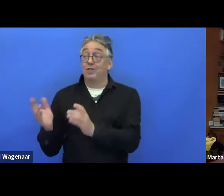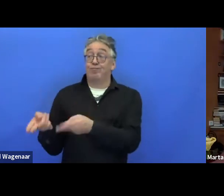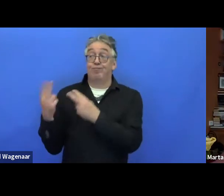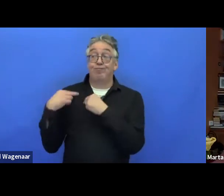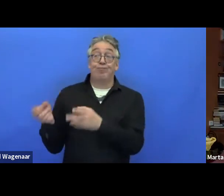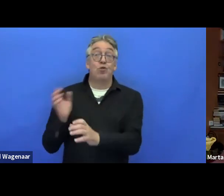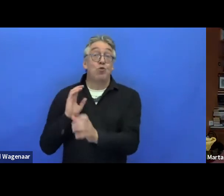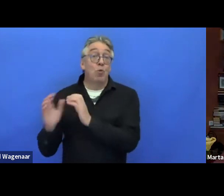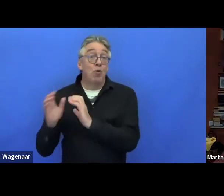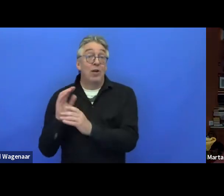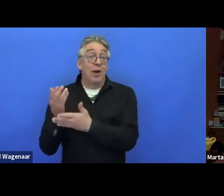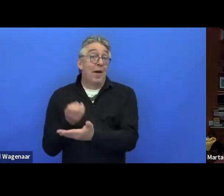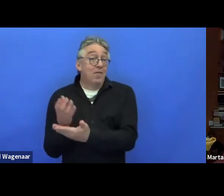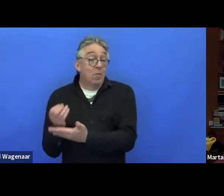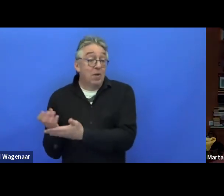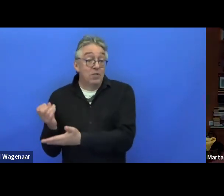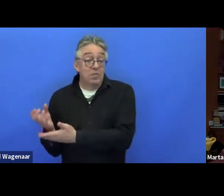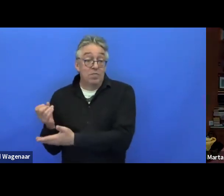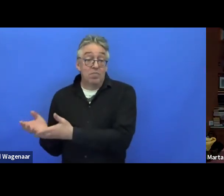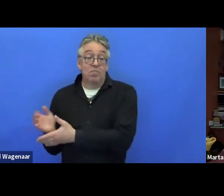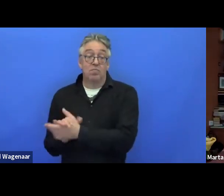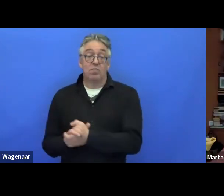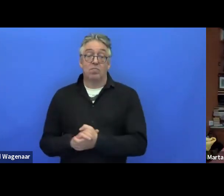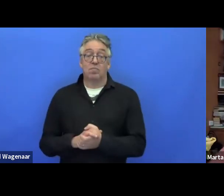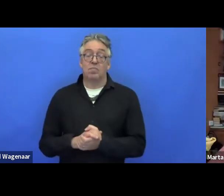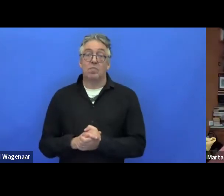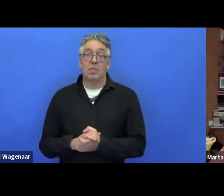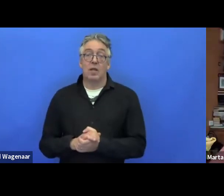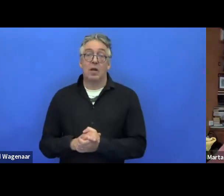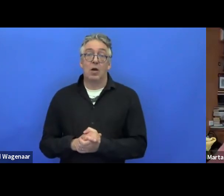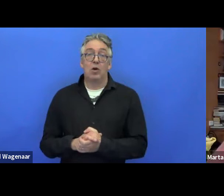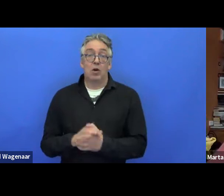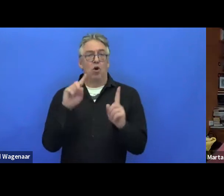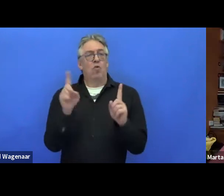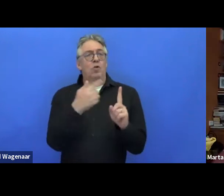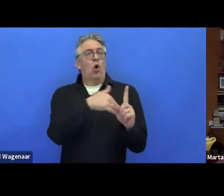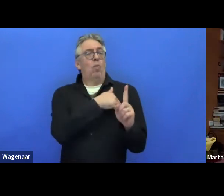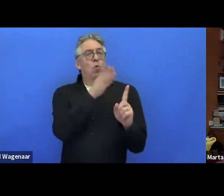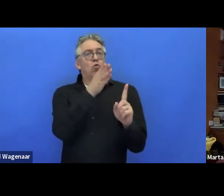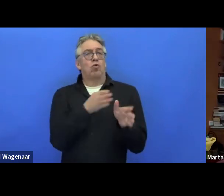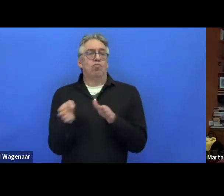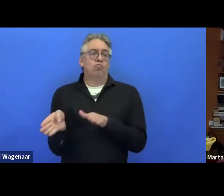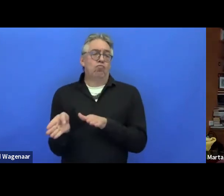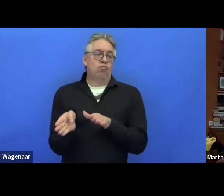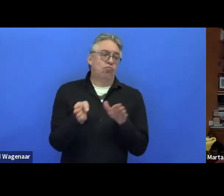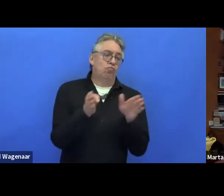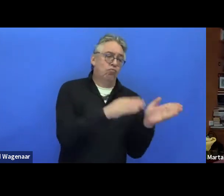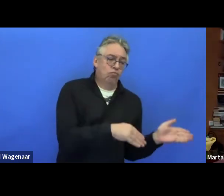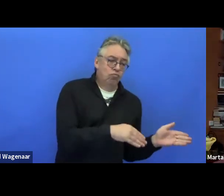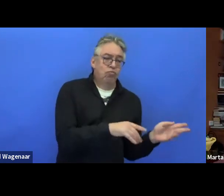After Jacob Soderman, the second one was Nikiforus Diamandouros who was national Ombudsman in Greece